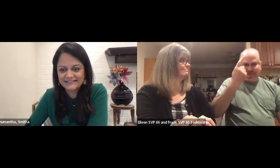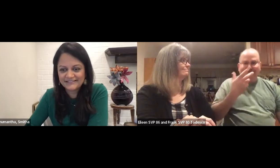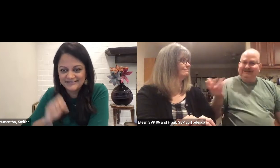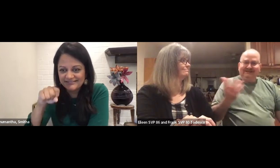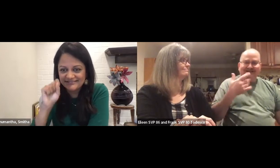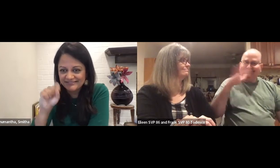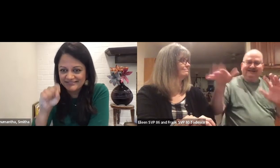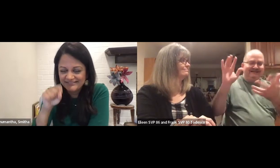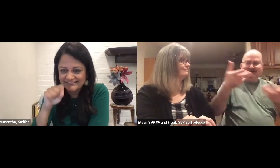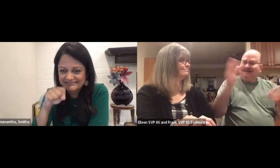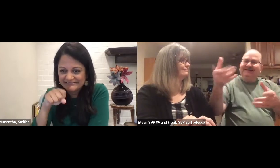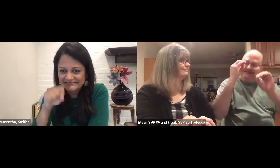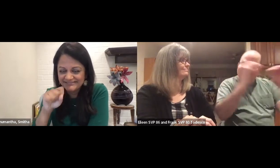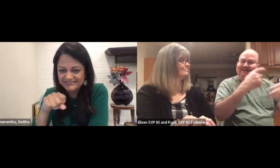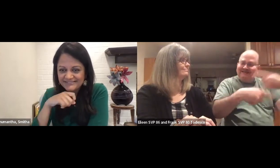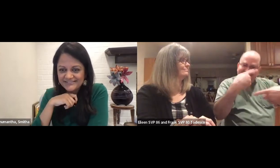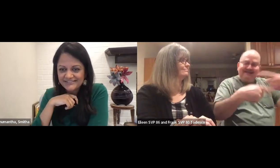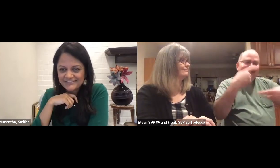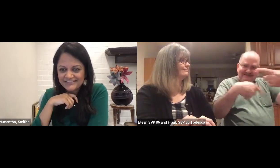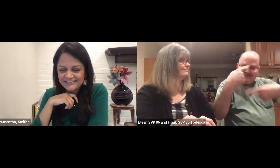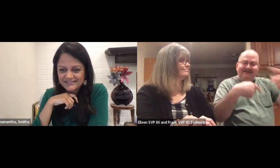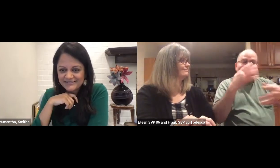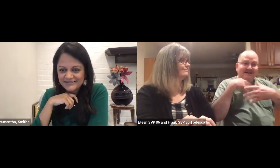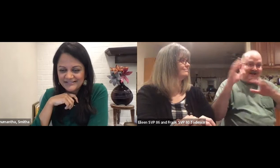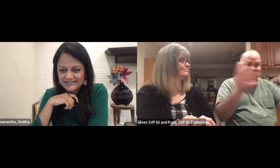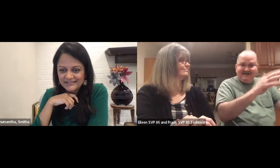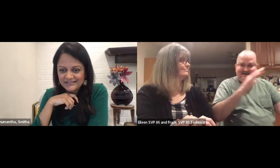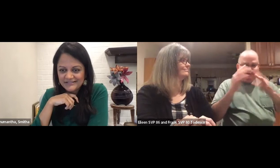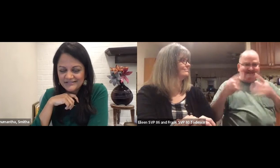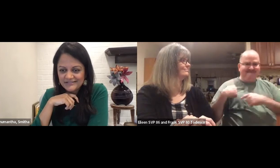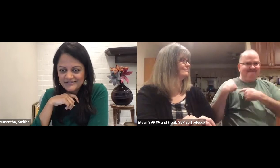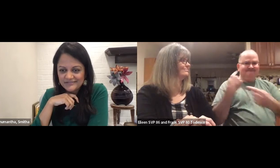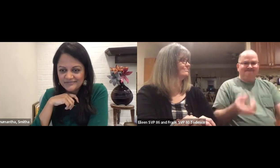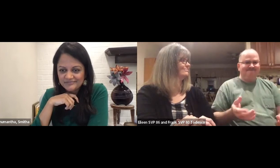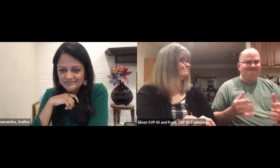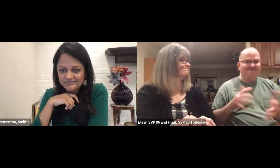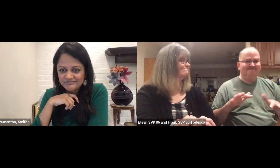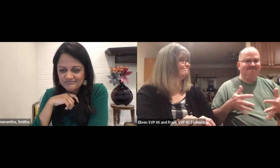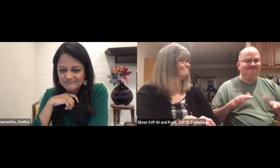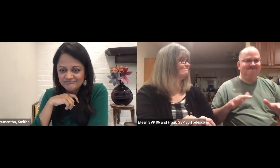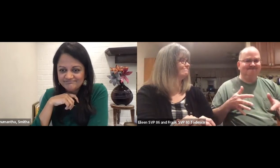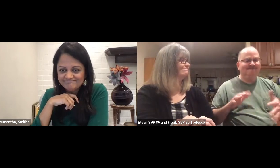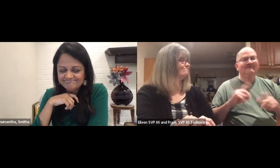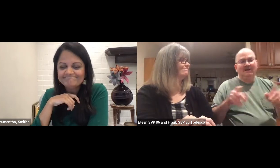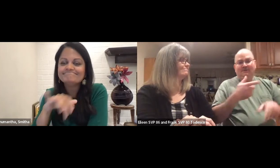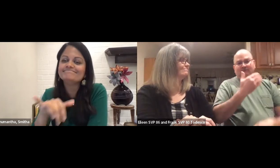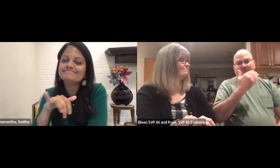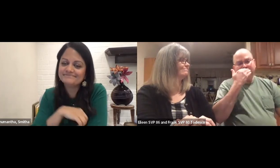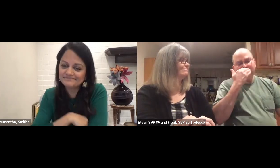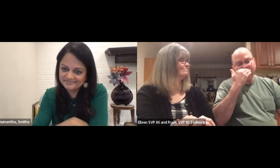but they don't understand her, so, you know, it's important that we're teaching the person that's coming in to help where we're teaching them some sign language,